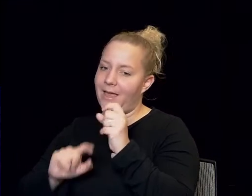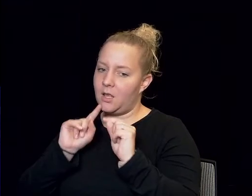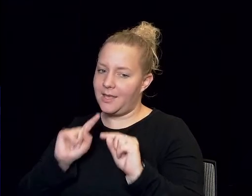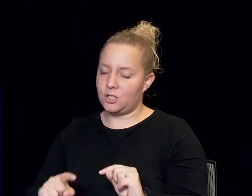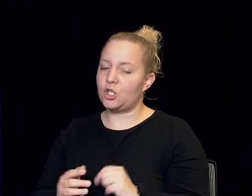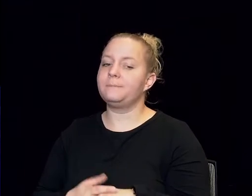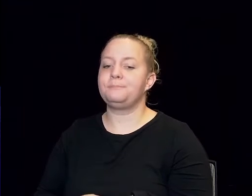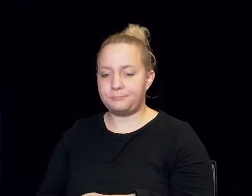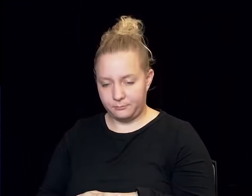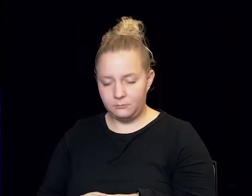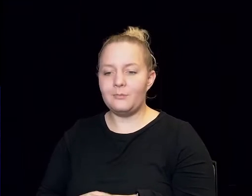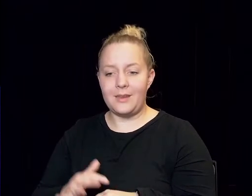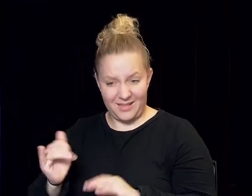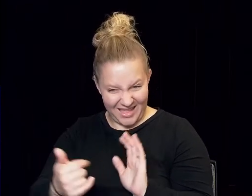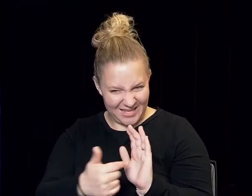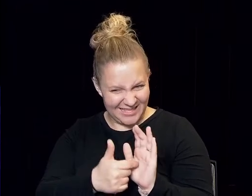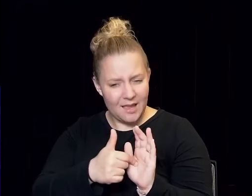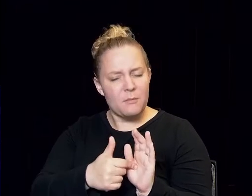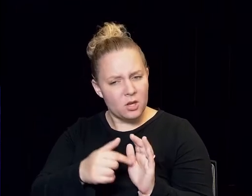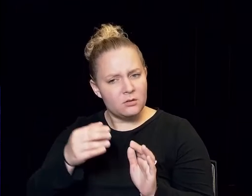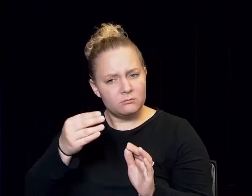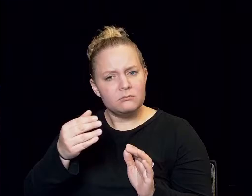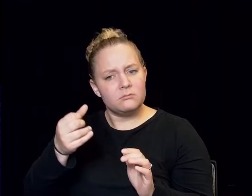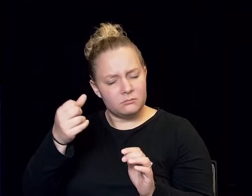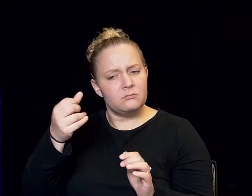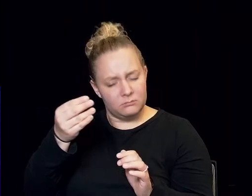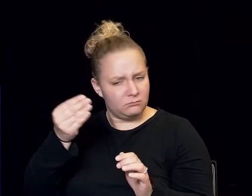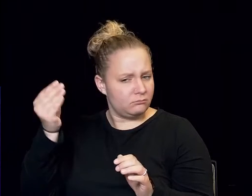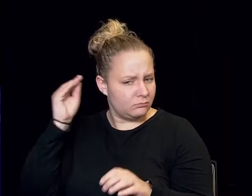looking at that example, kind of keeping that in mind, we're now going to practice and we're just